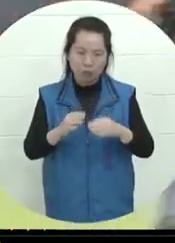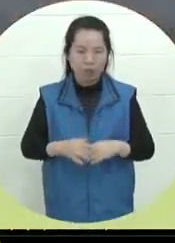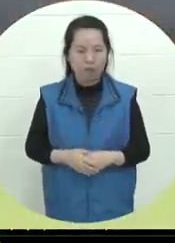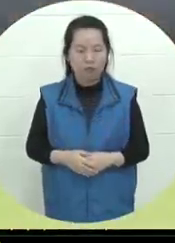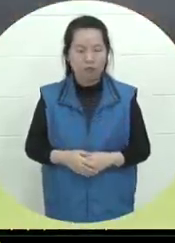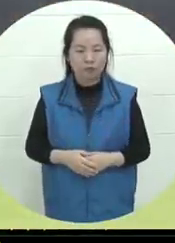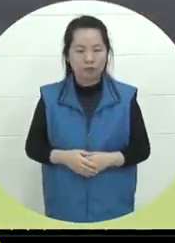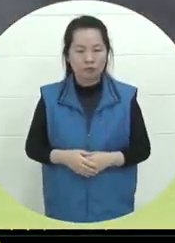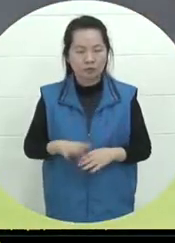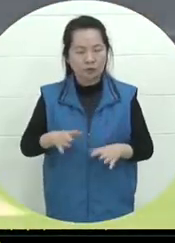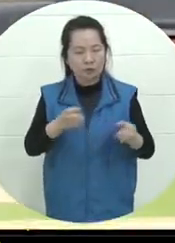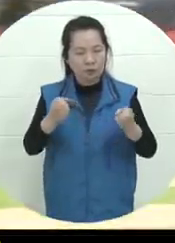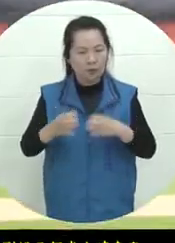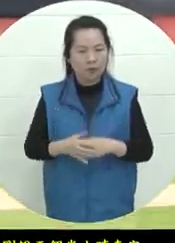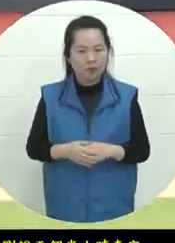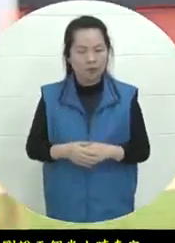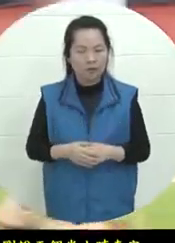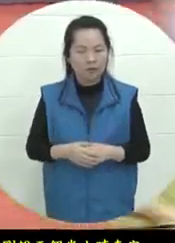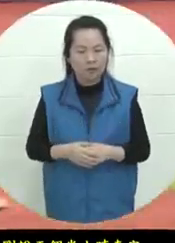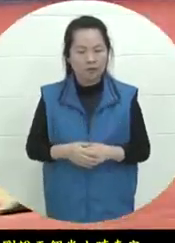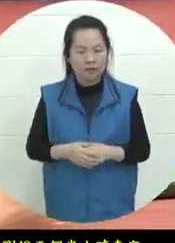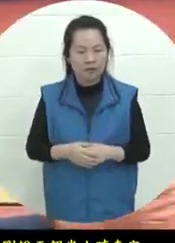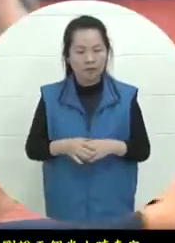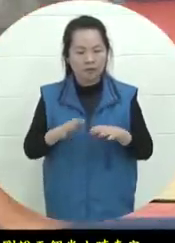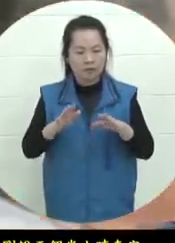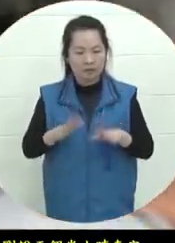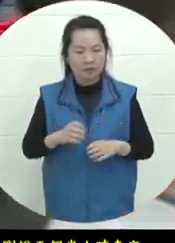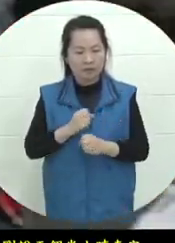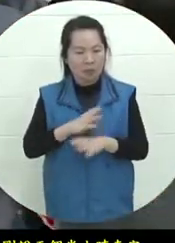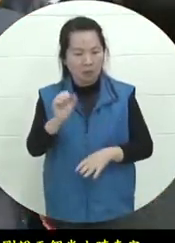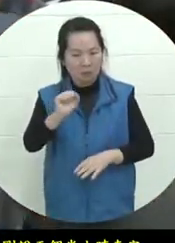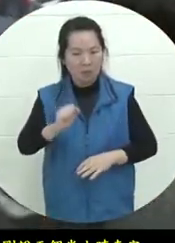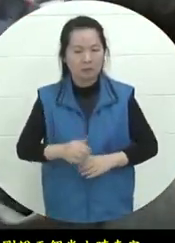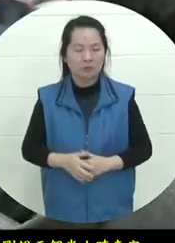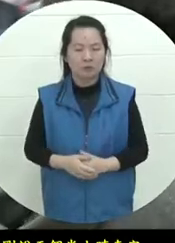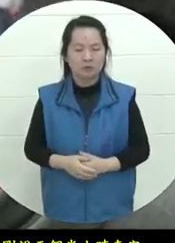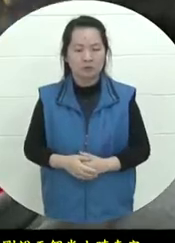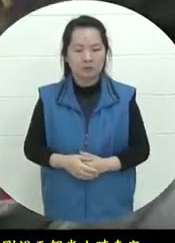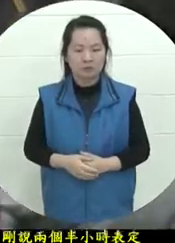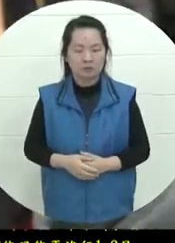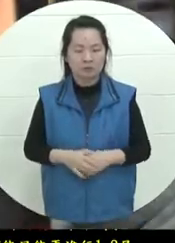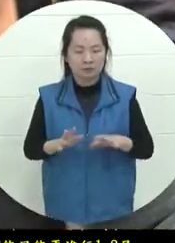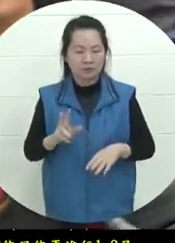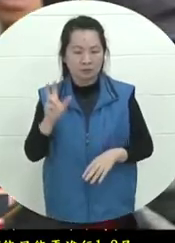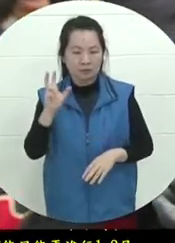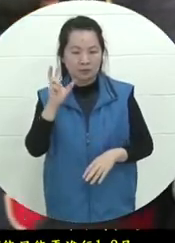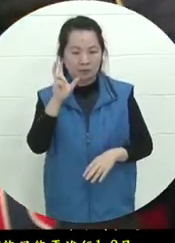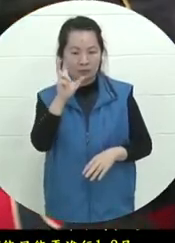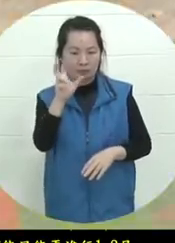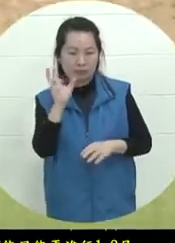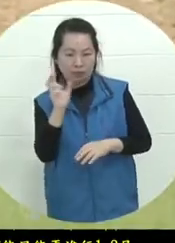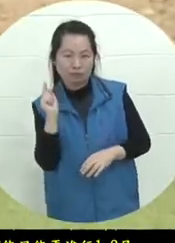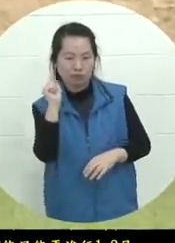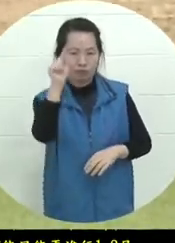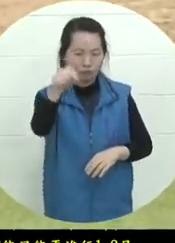issue of not allowing any more runs, the pitcher has another headshot , which means he is losing points again.